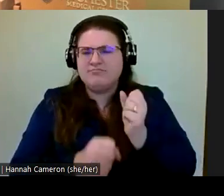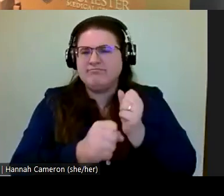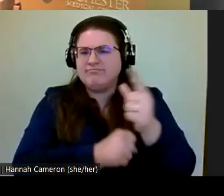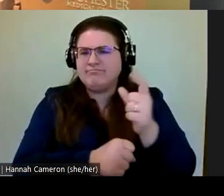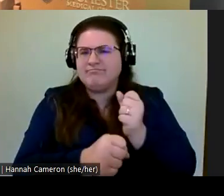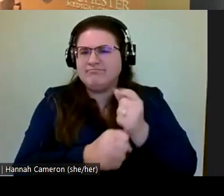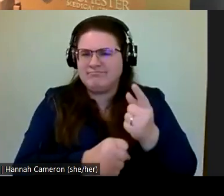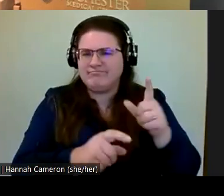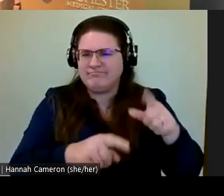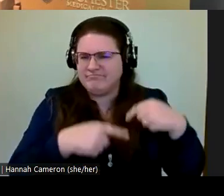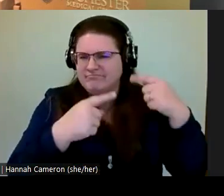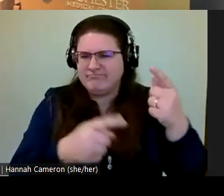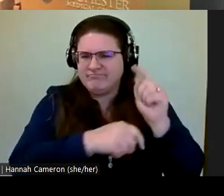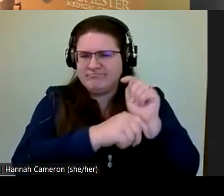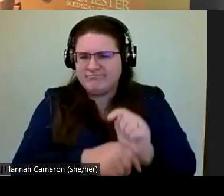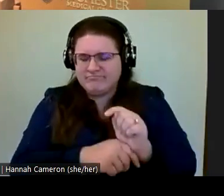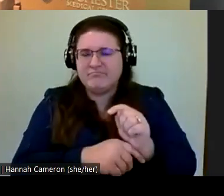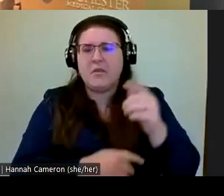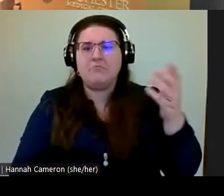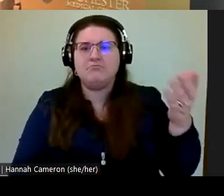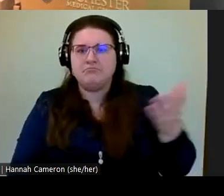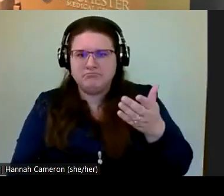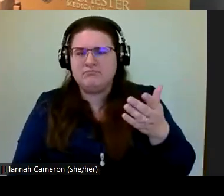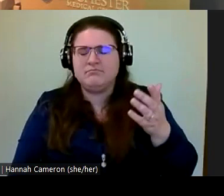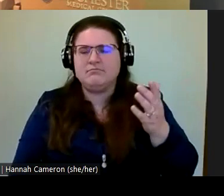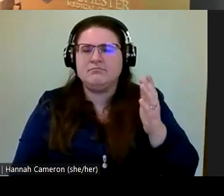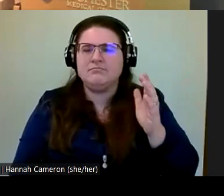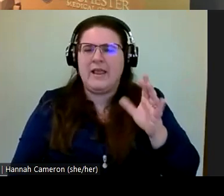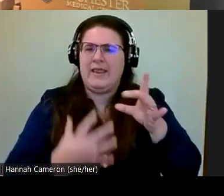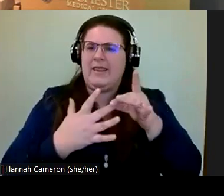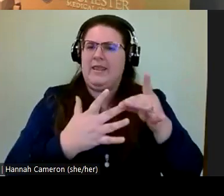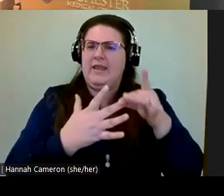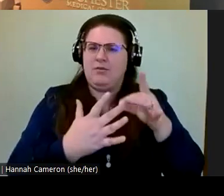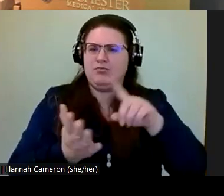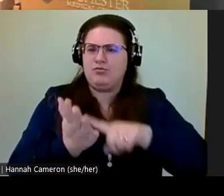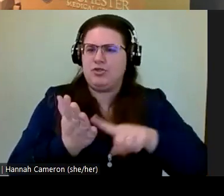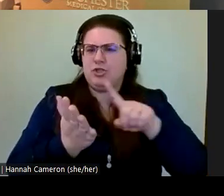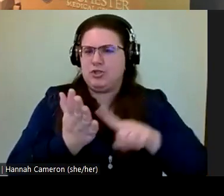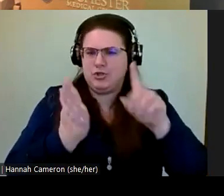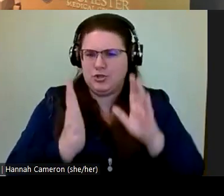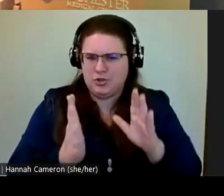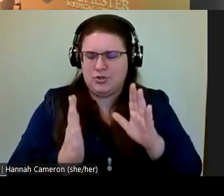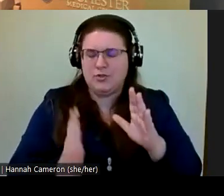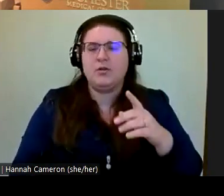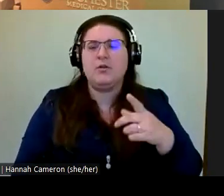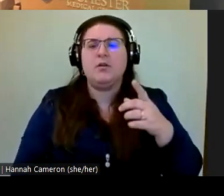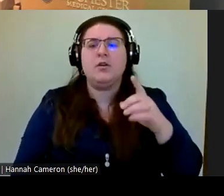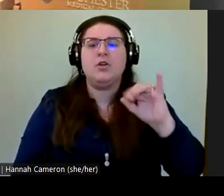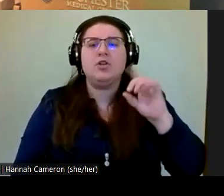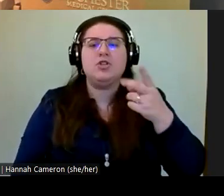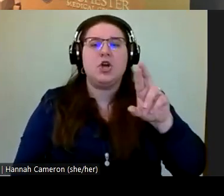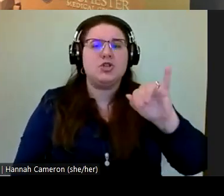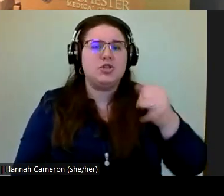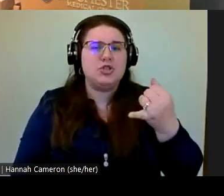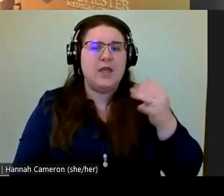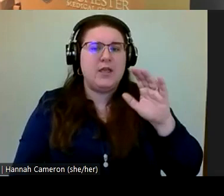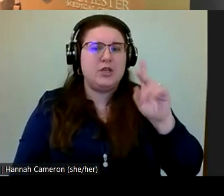together from a leading researcher in the field of Psychiatry and um Dr Jay Kirby Collier um is um is